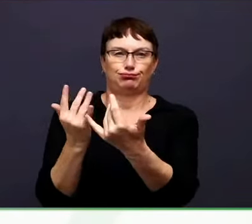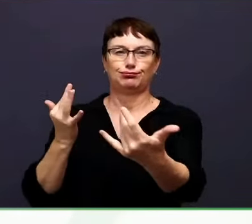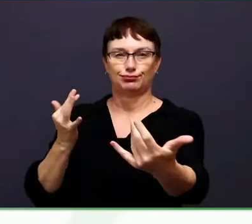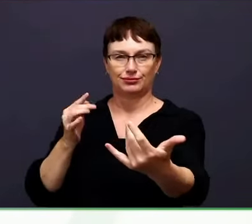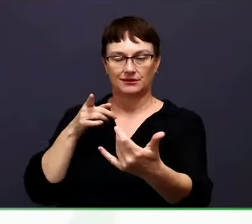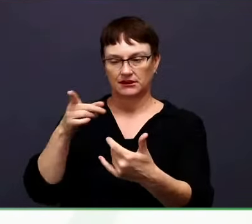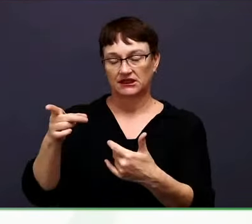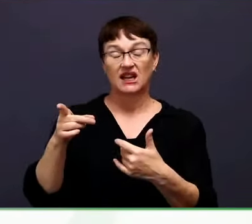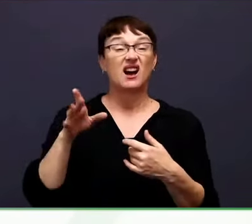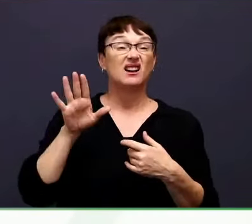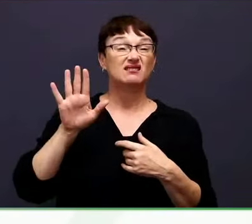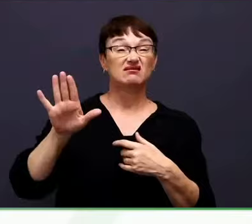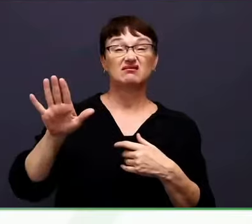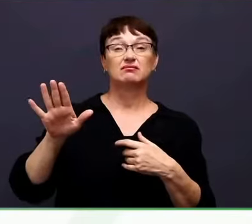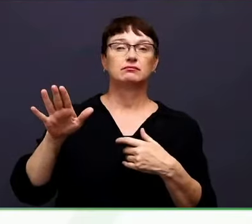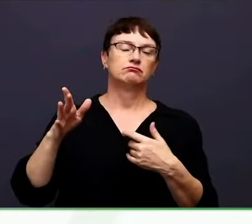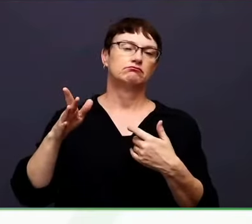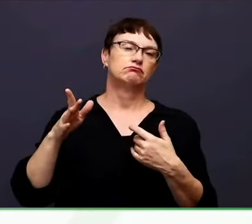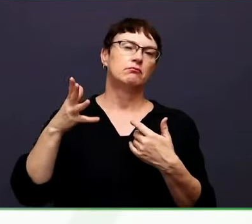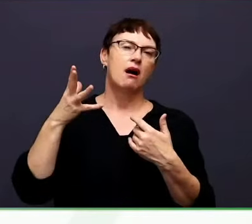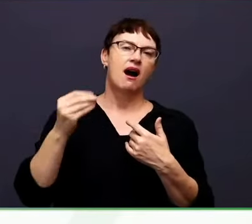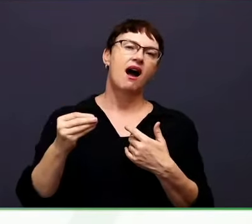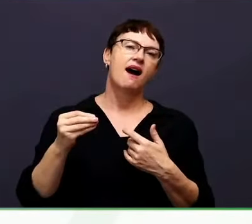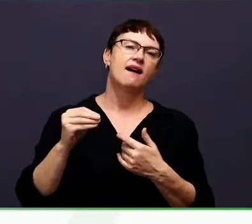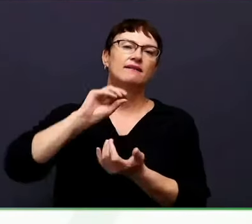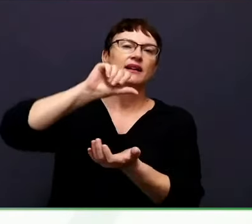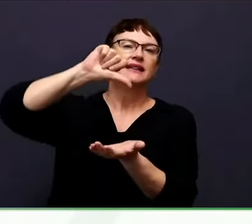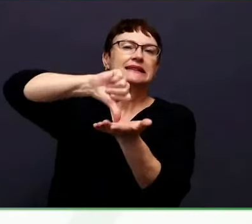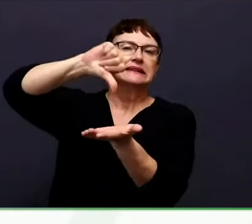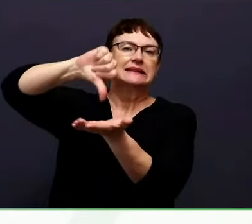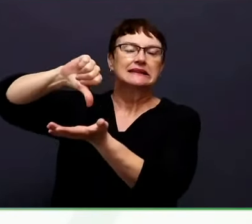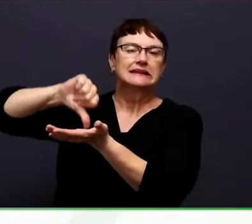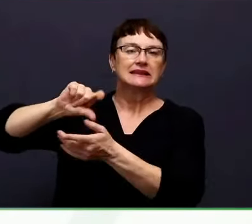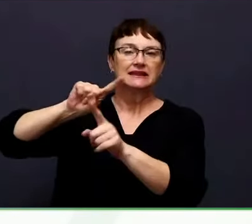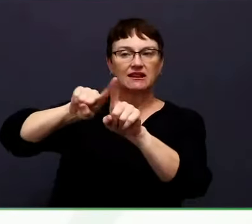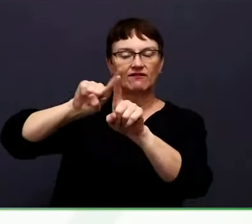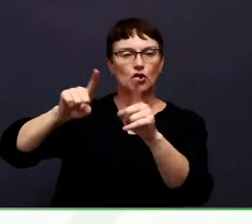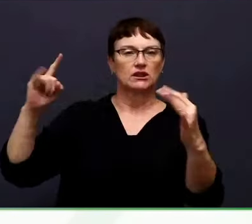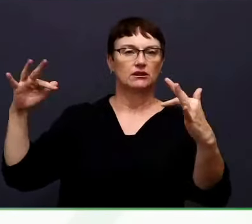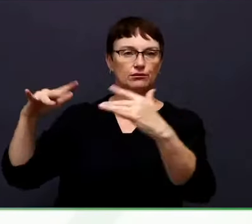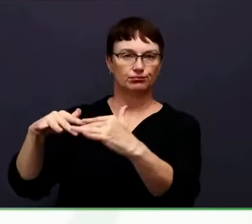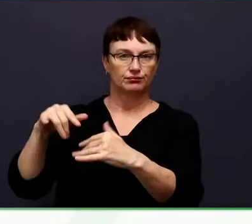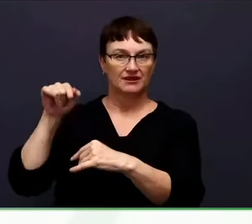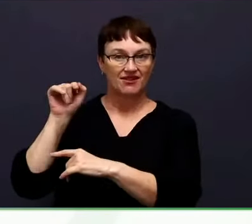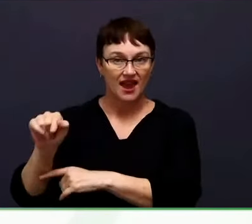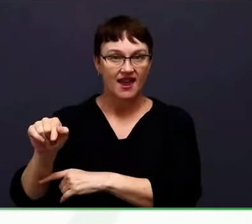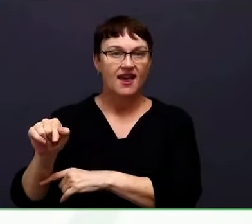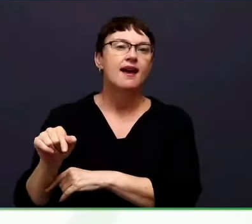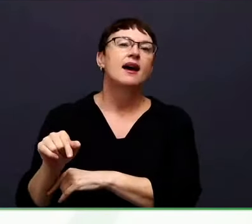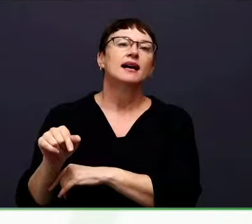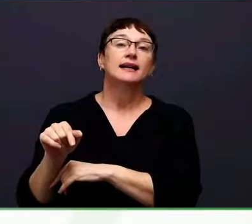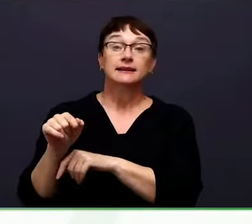campaigns and representatives from the other cities have their own self advocacy groups.